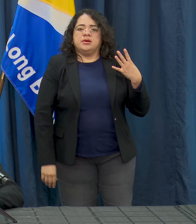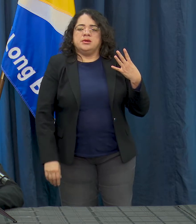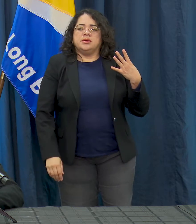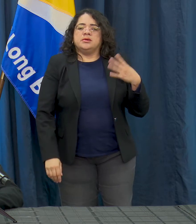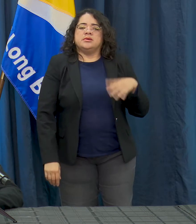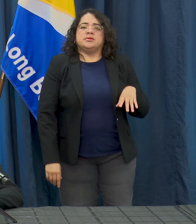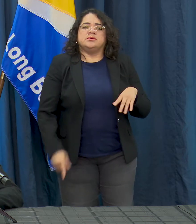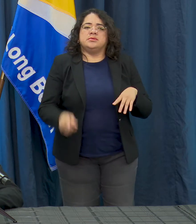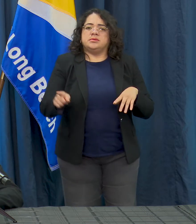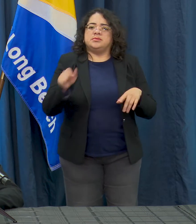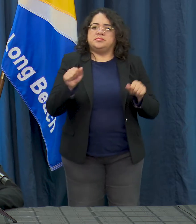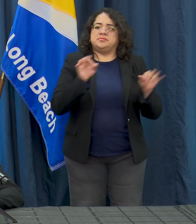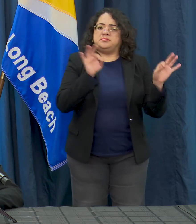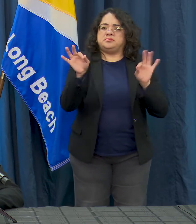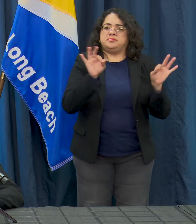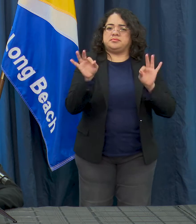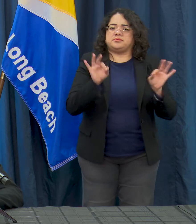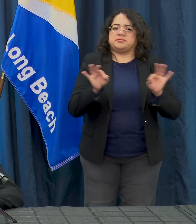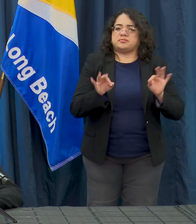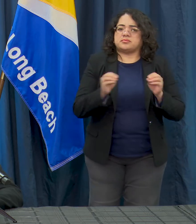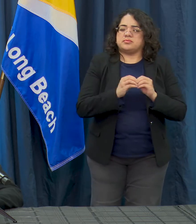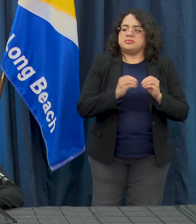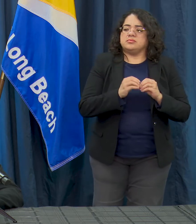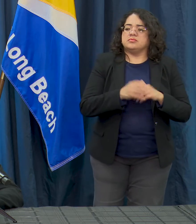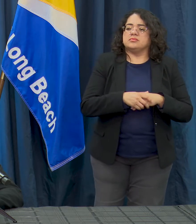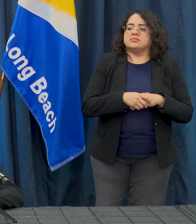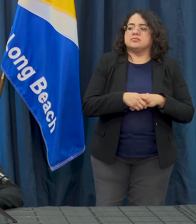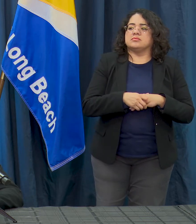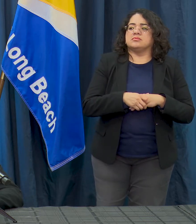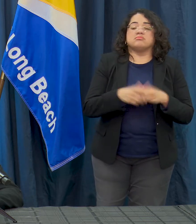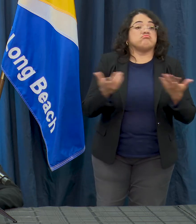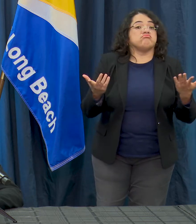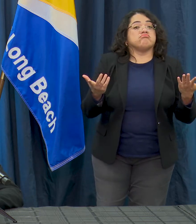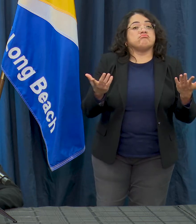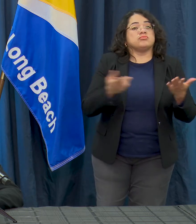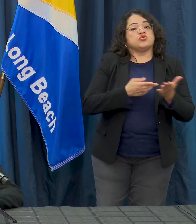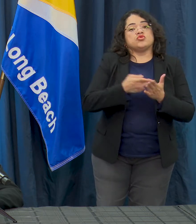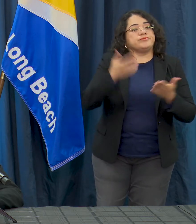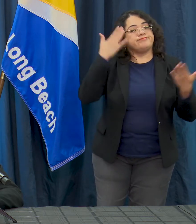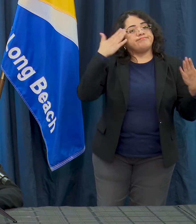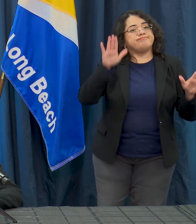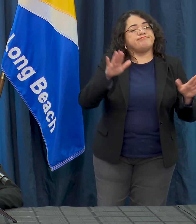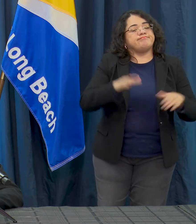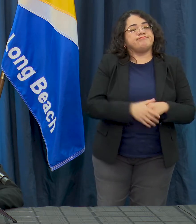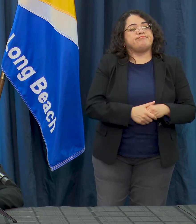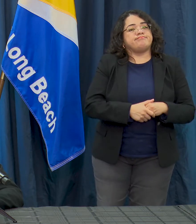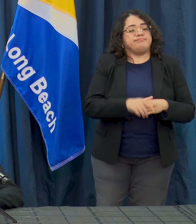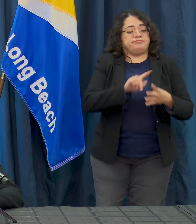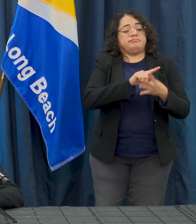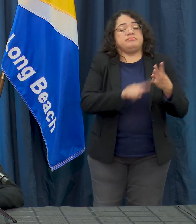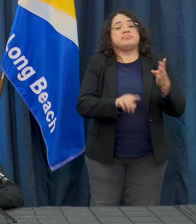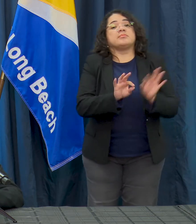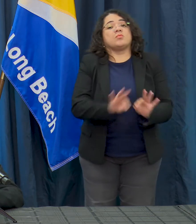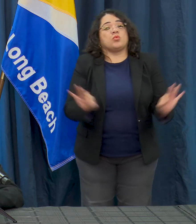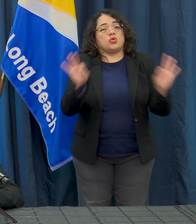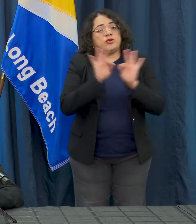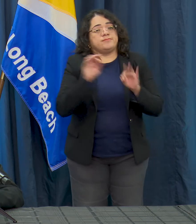about those types of facilities and locations? The truth is we just don't know and so all those are important functions I mean obviously for